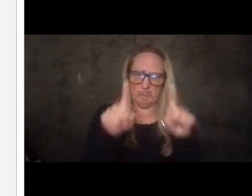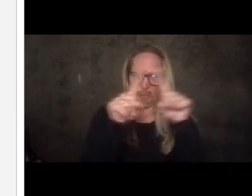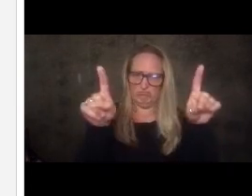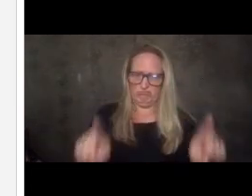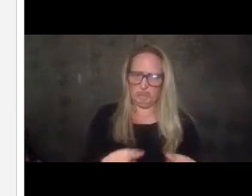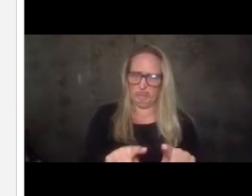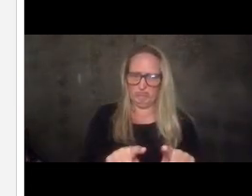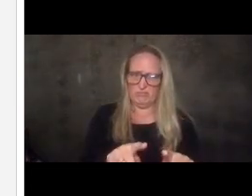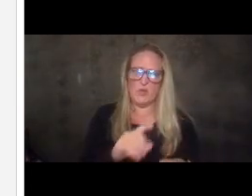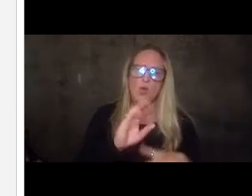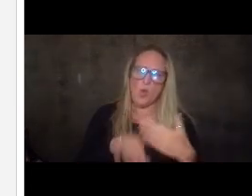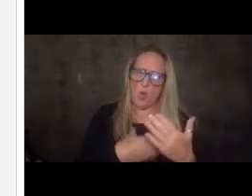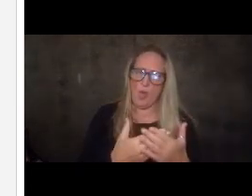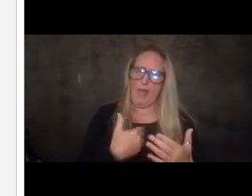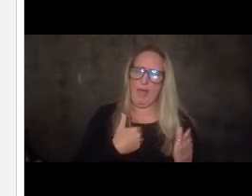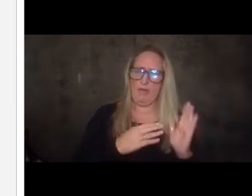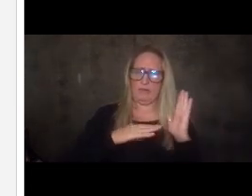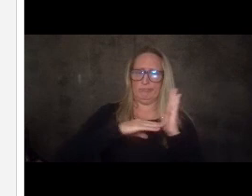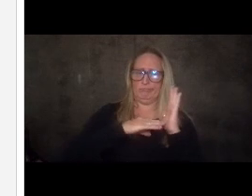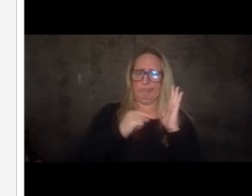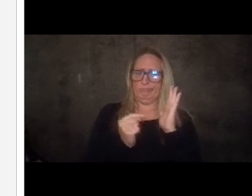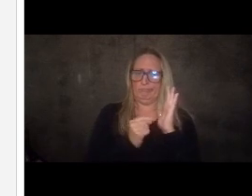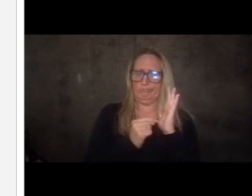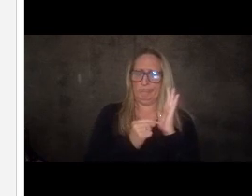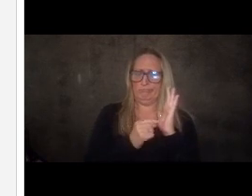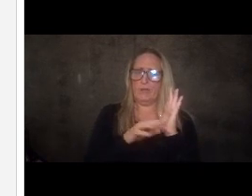And they'll all have at this bottom left hand corner that